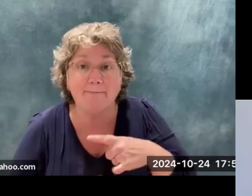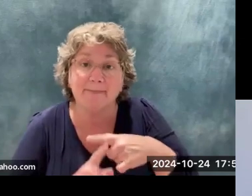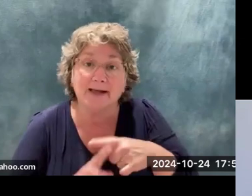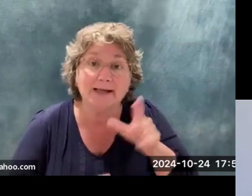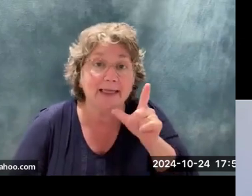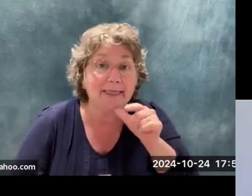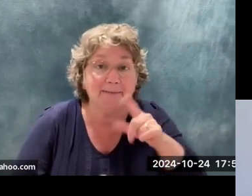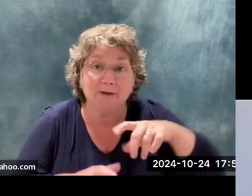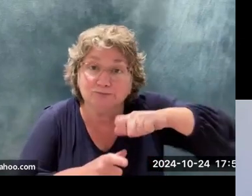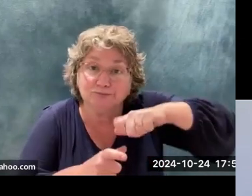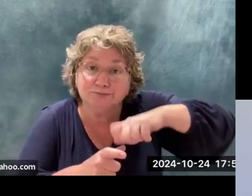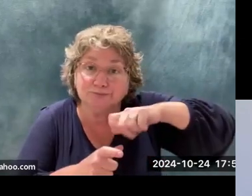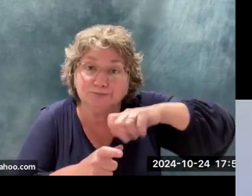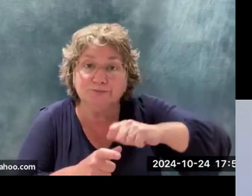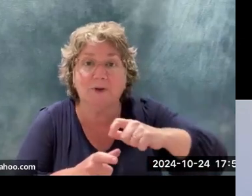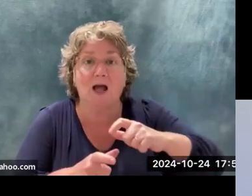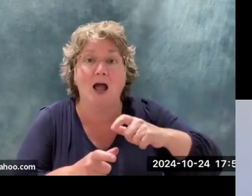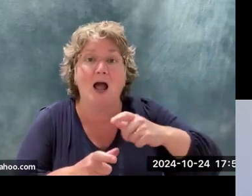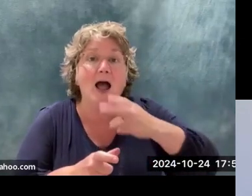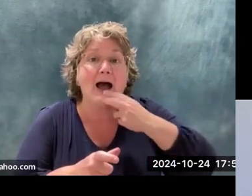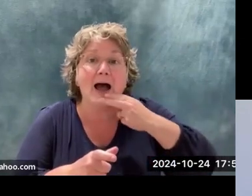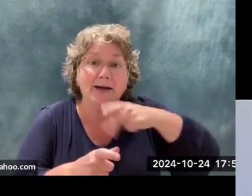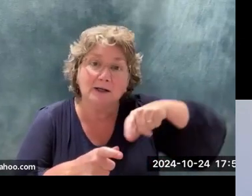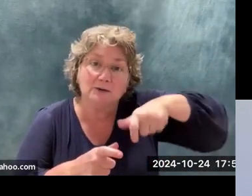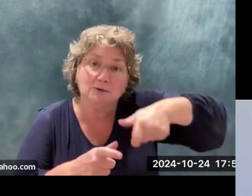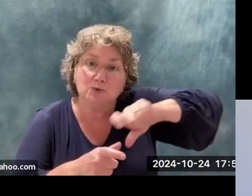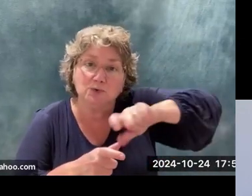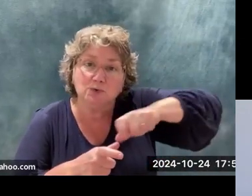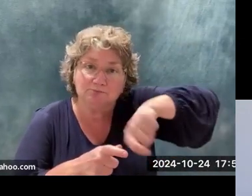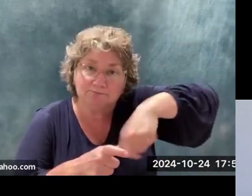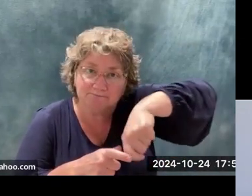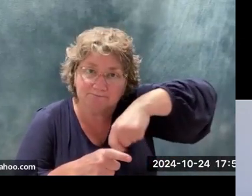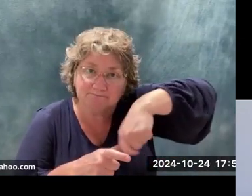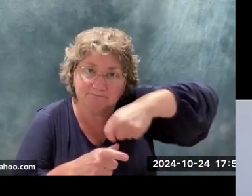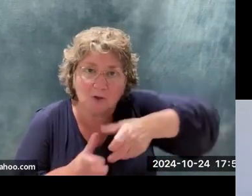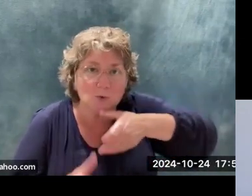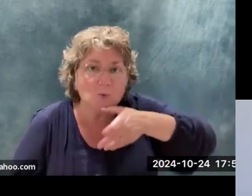and natural, and maybe it doesn't cure them, but it might soothe some of their